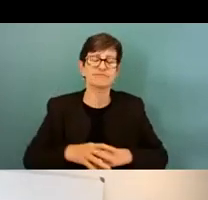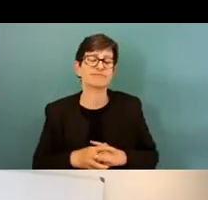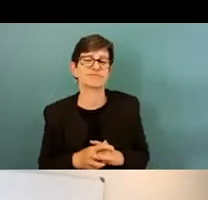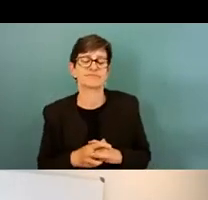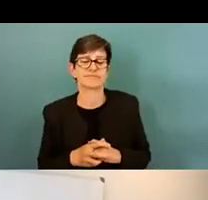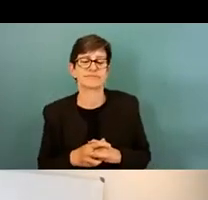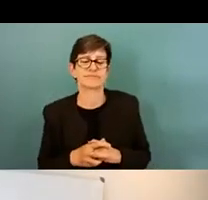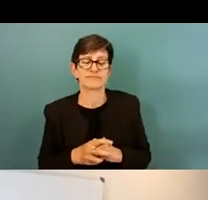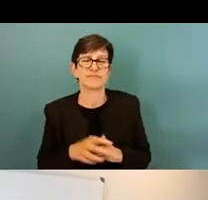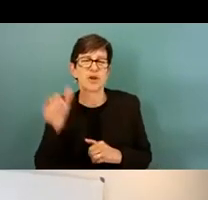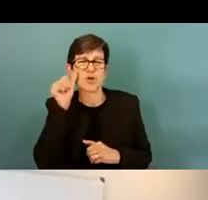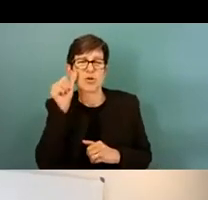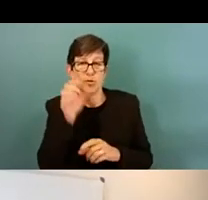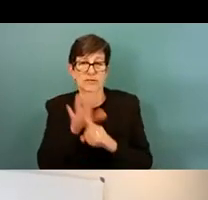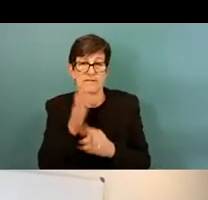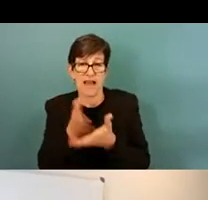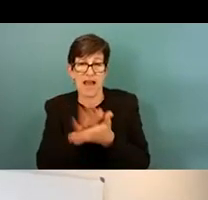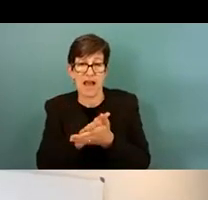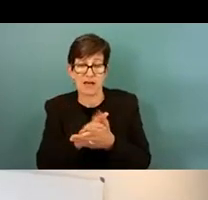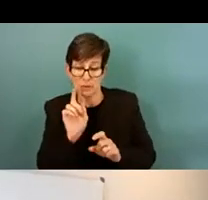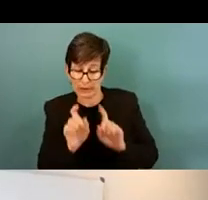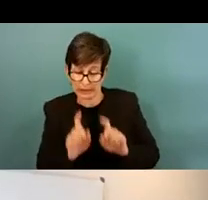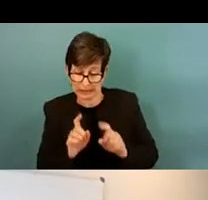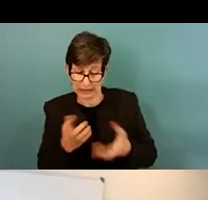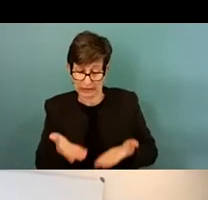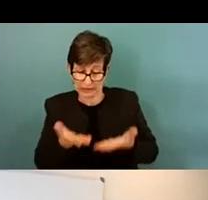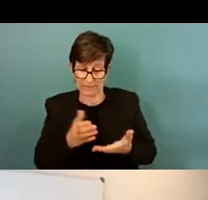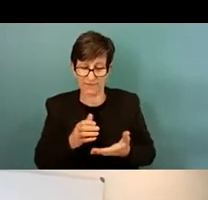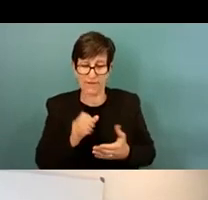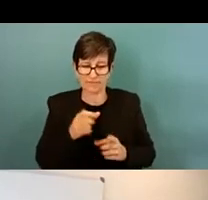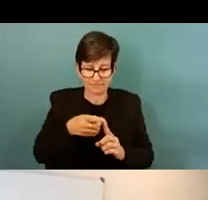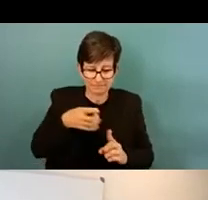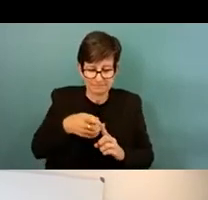Thanks, Jo. That's great in terms of just that, and as said, it's just the start, it's